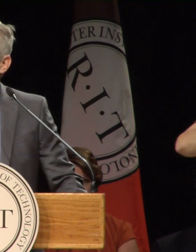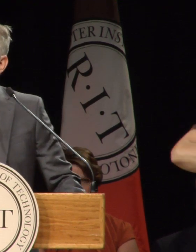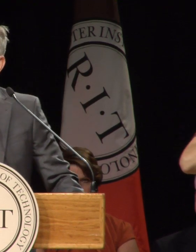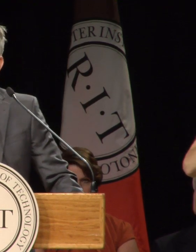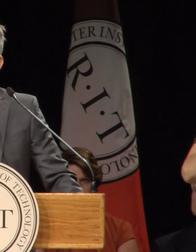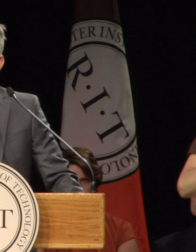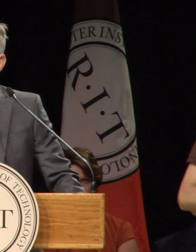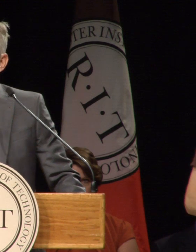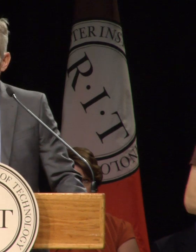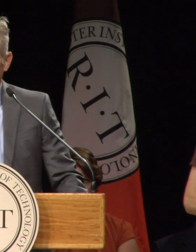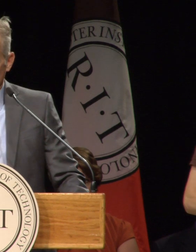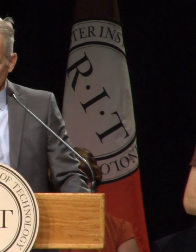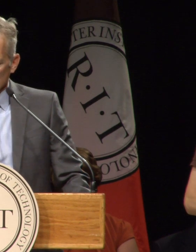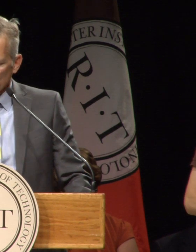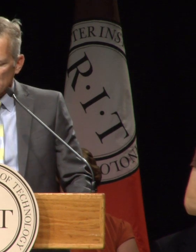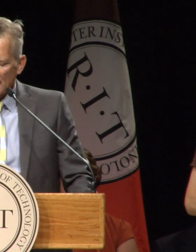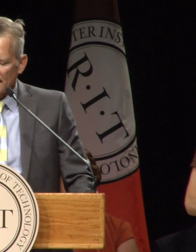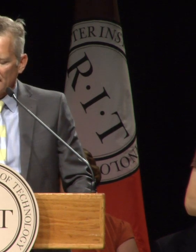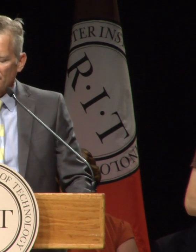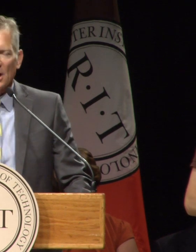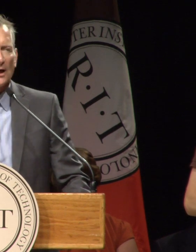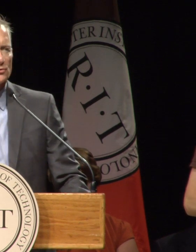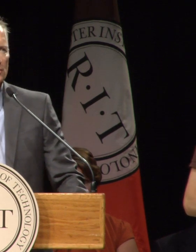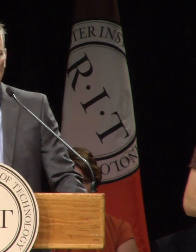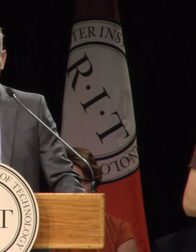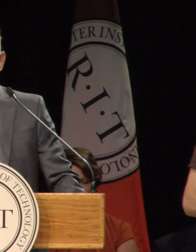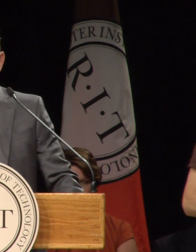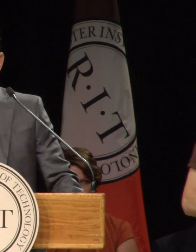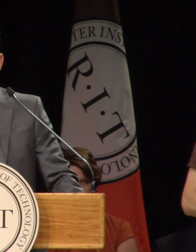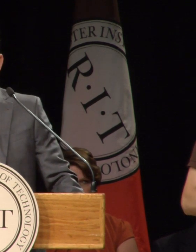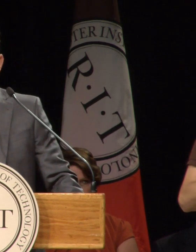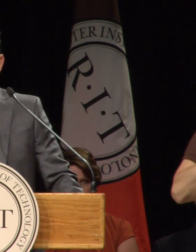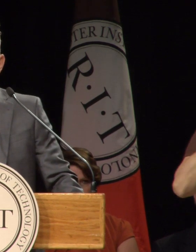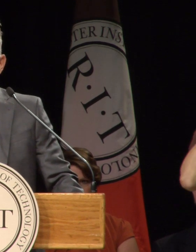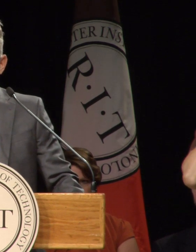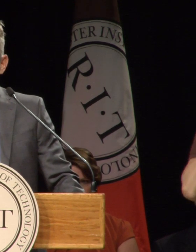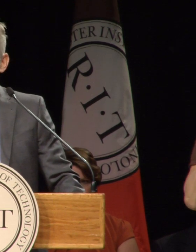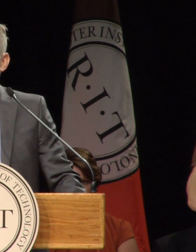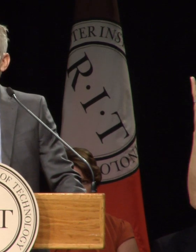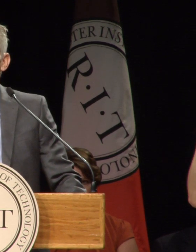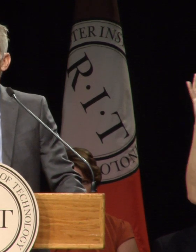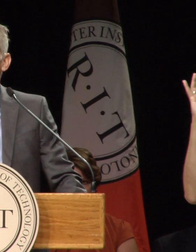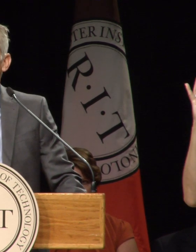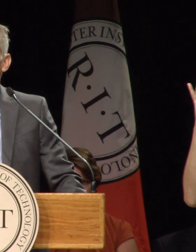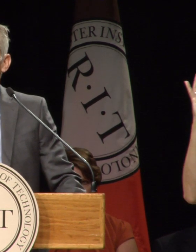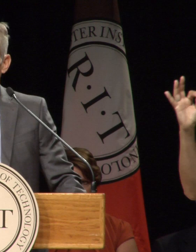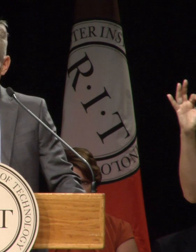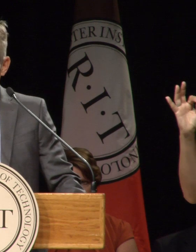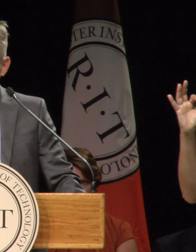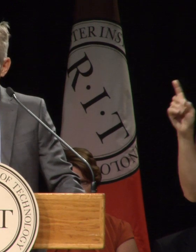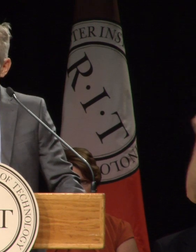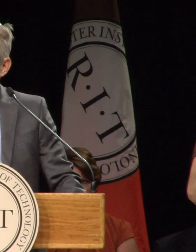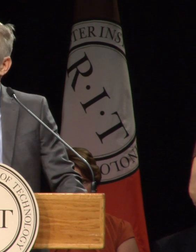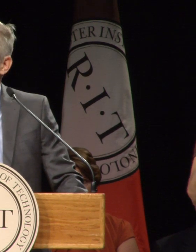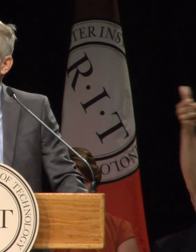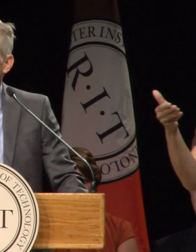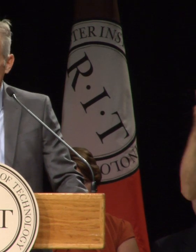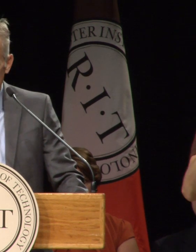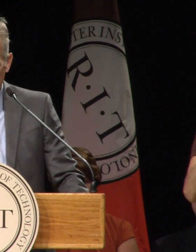YEAR. I THINK WE COULD NOT HAVE CONJURED UP BETTER WEATHER THIS WEEK TO WELCOME OUR NEW STUDENTS